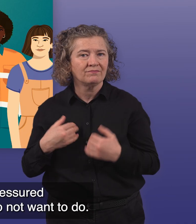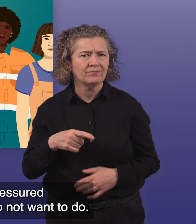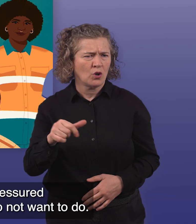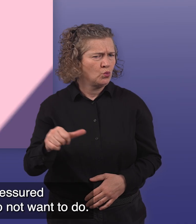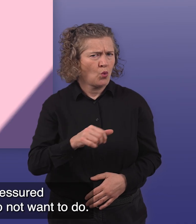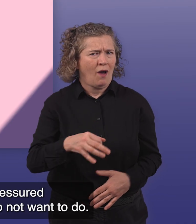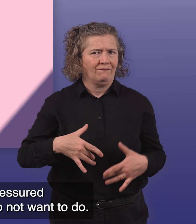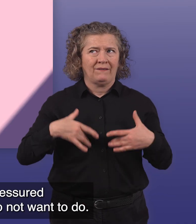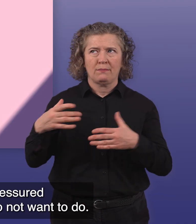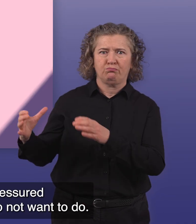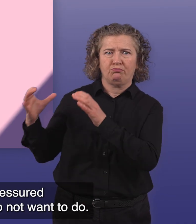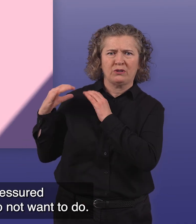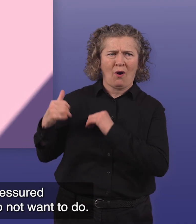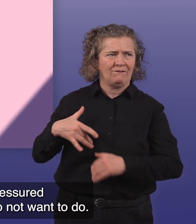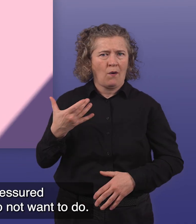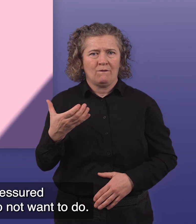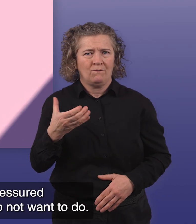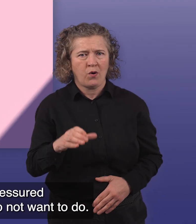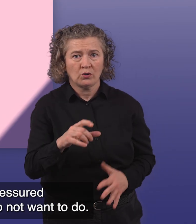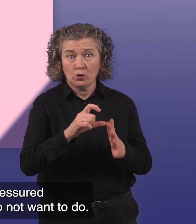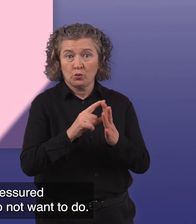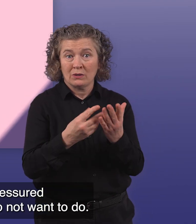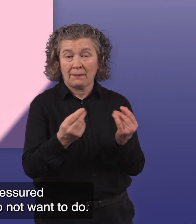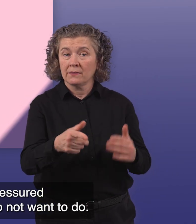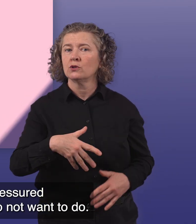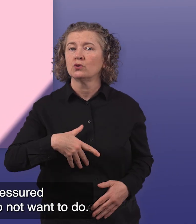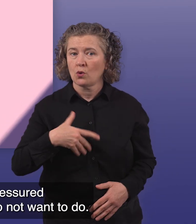You should never feel pressured or forced to do something you do not want to do.